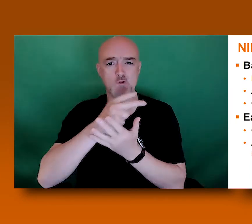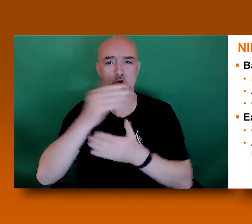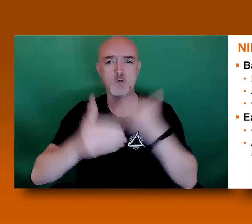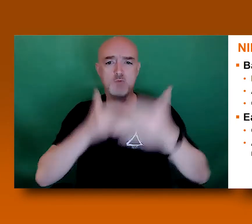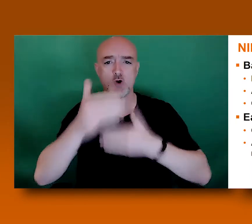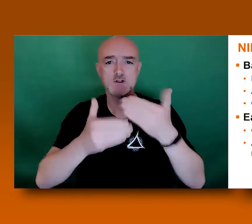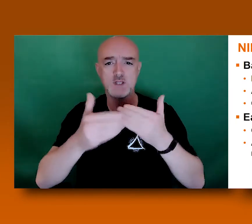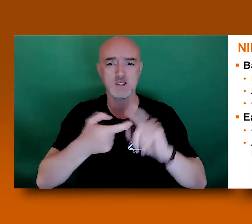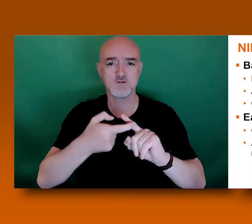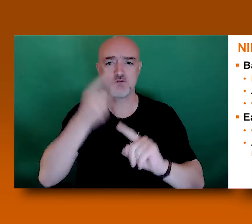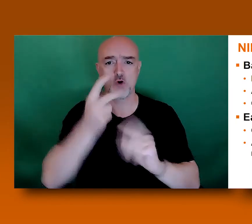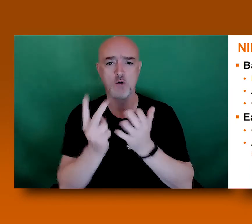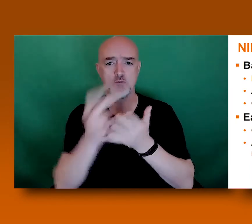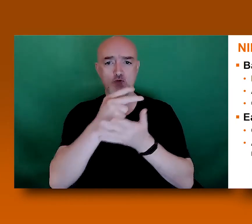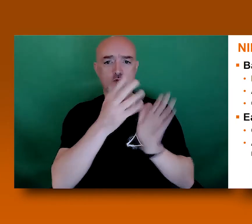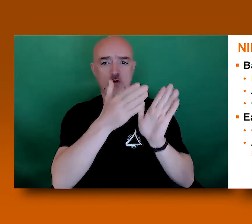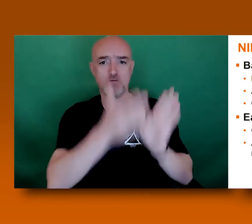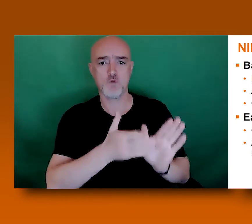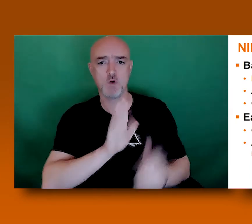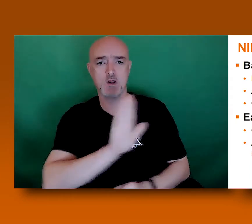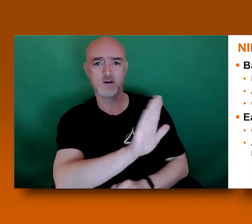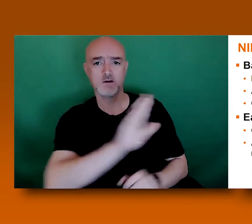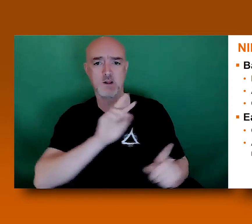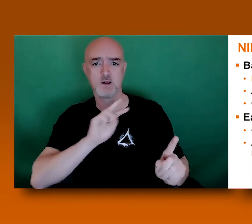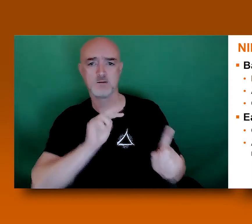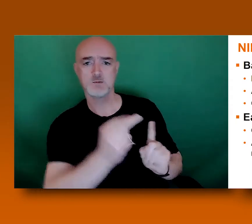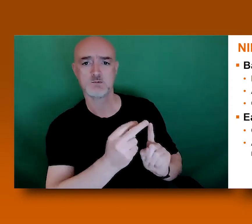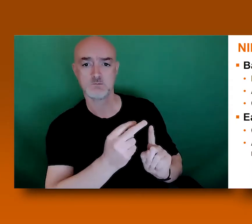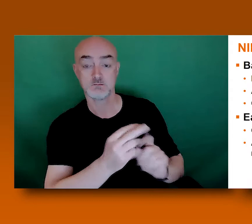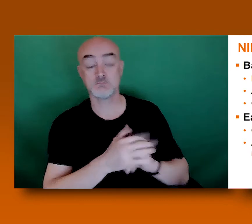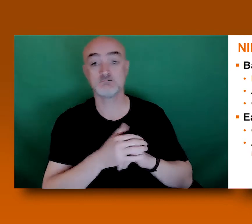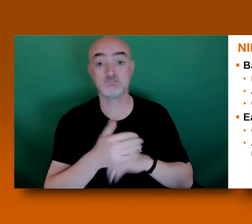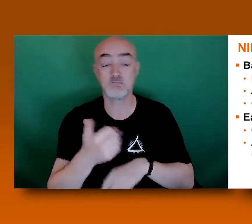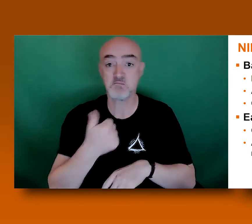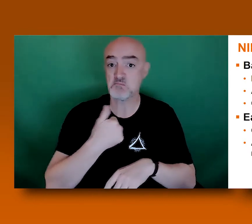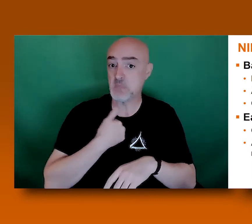So, now we'll be talking about the review process from a reviewer's perspective.